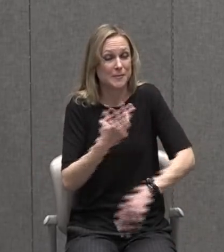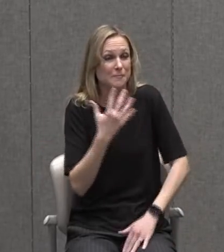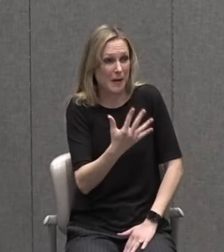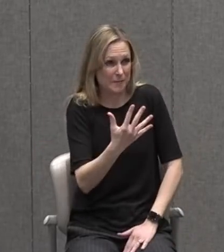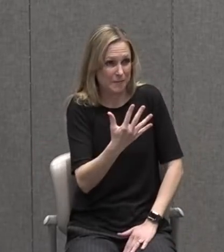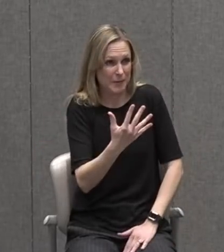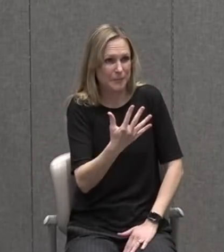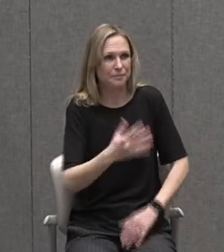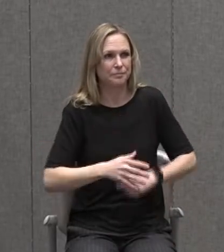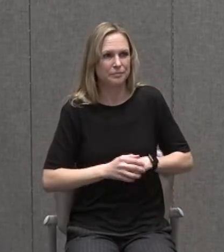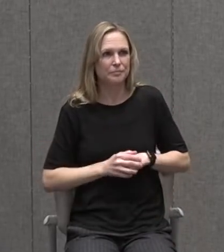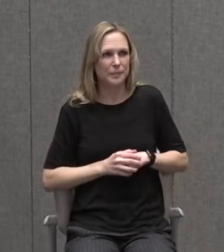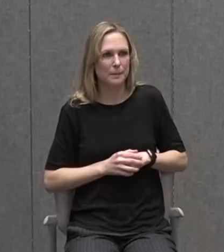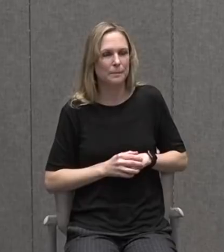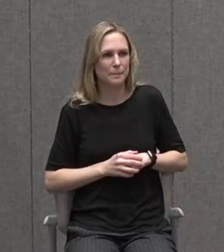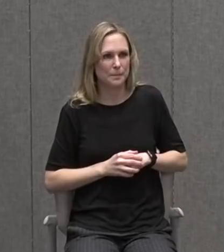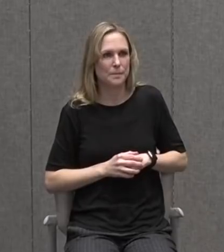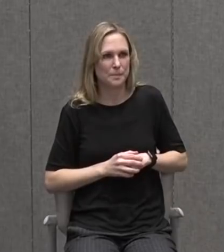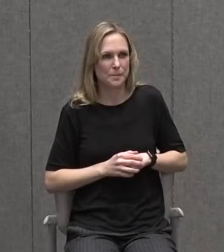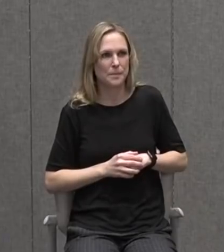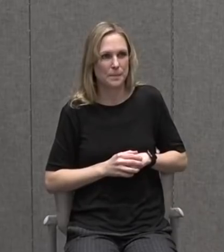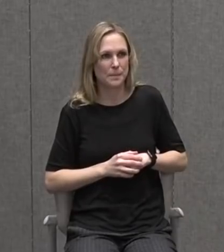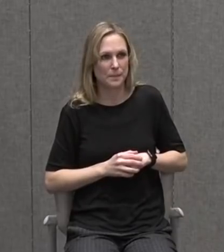That works, right? We get five there.